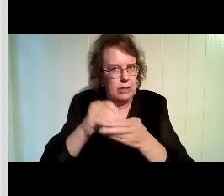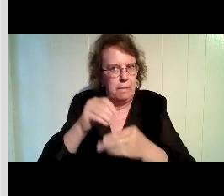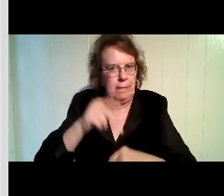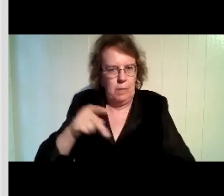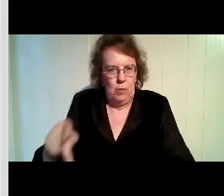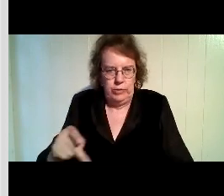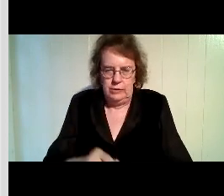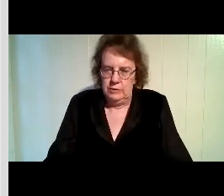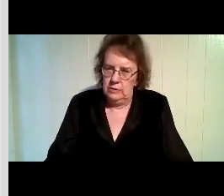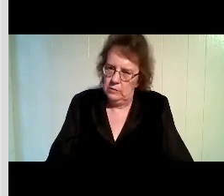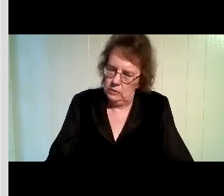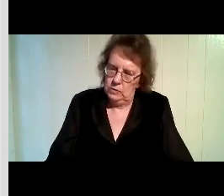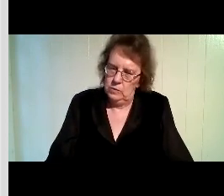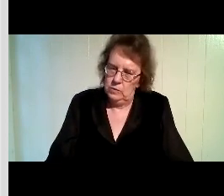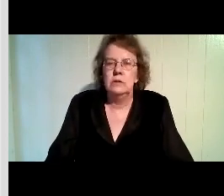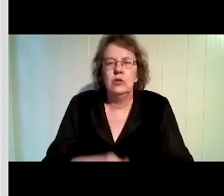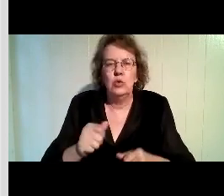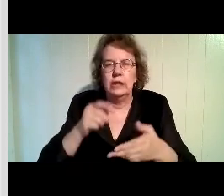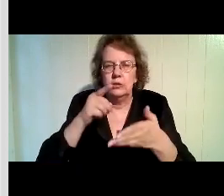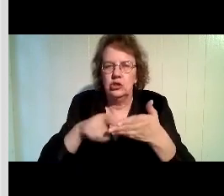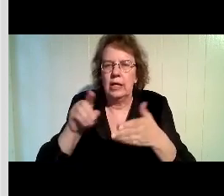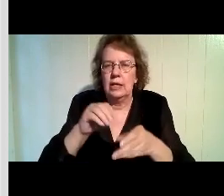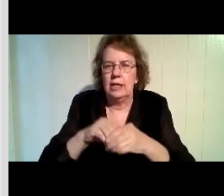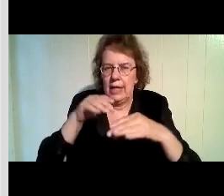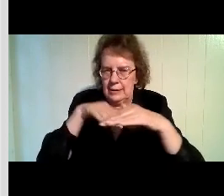You can check this in your accessibility checker from the